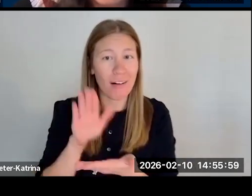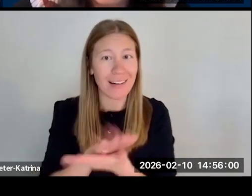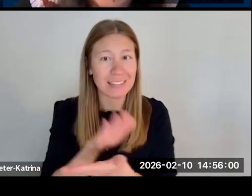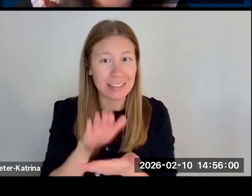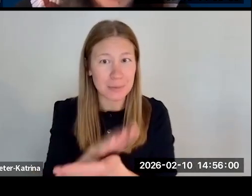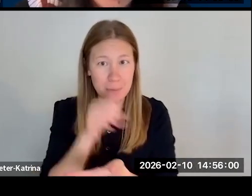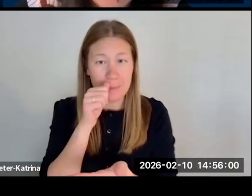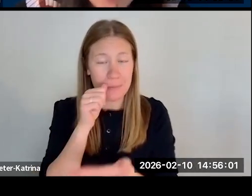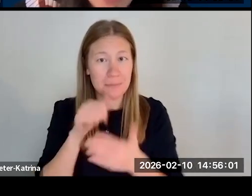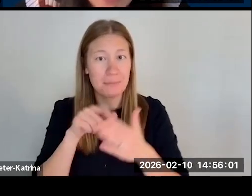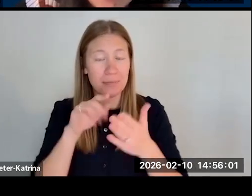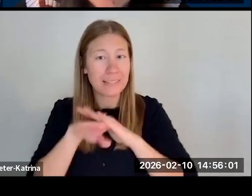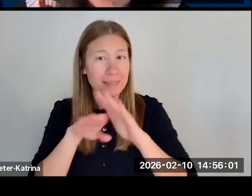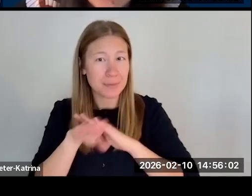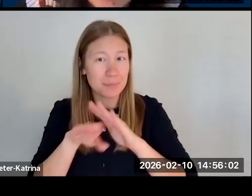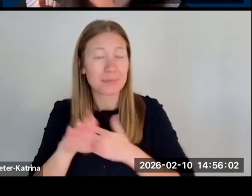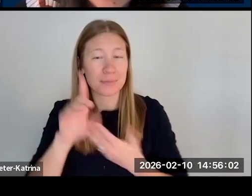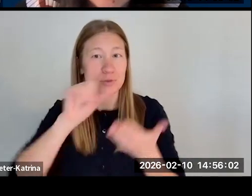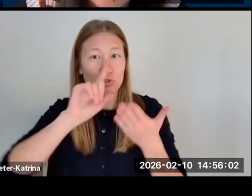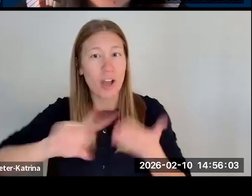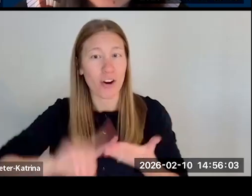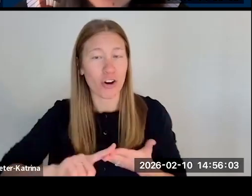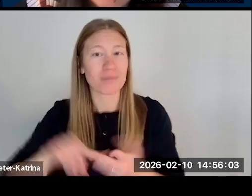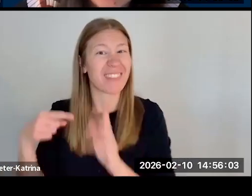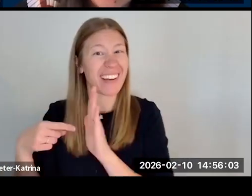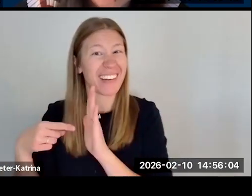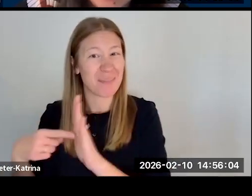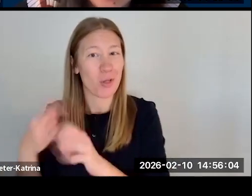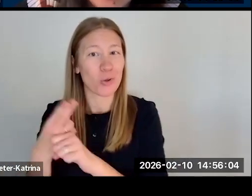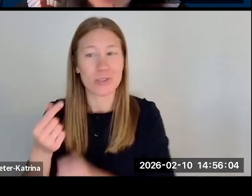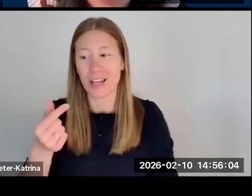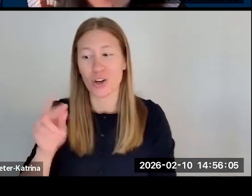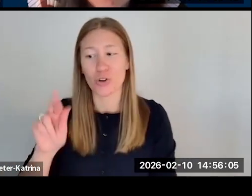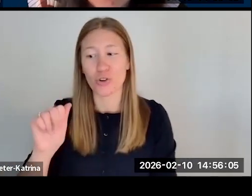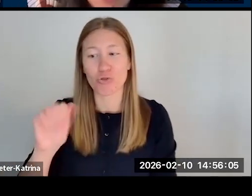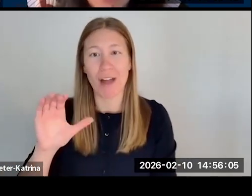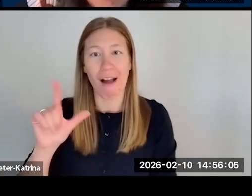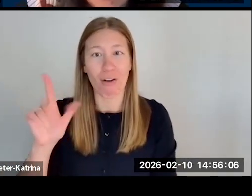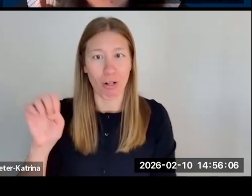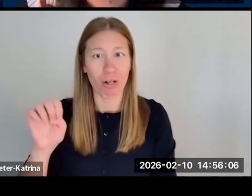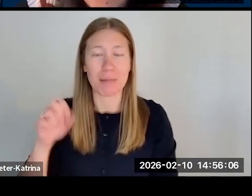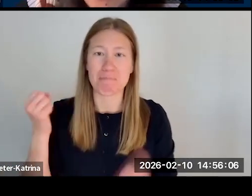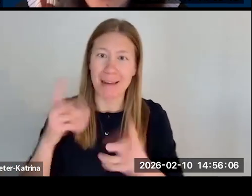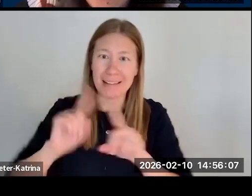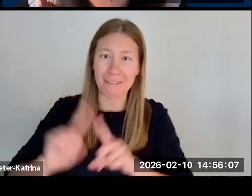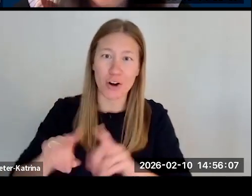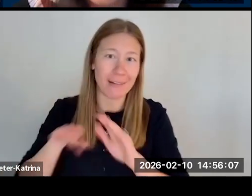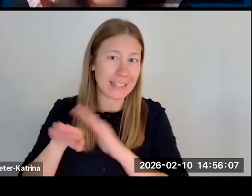today, Grackle docs, especially with some of the accessibility features it has that are difficult